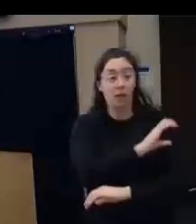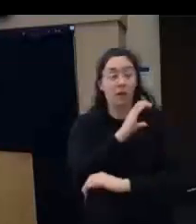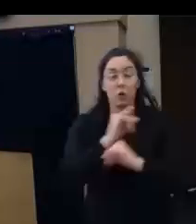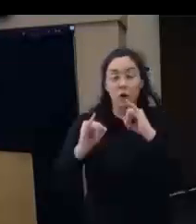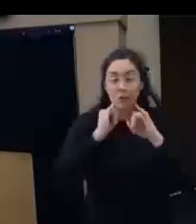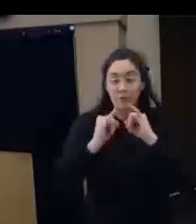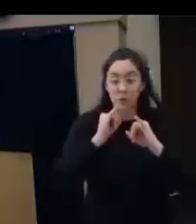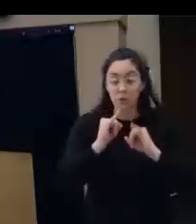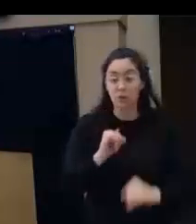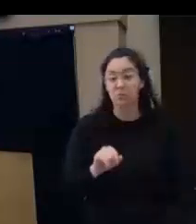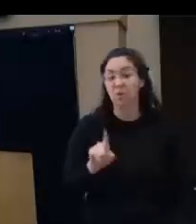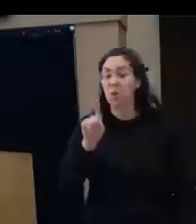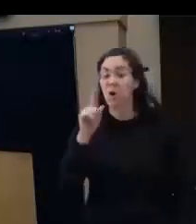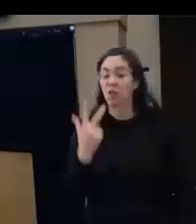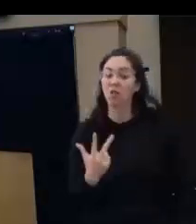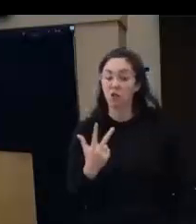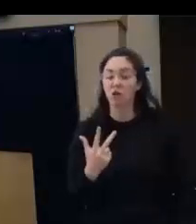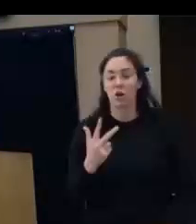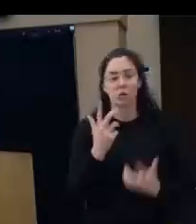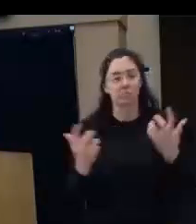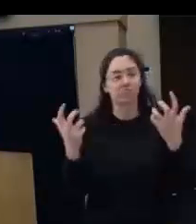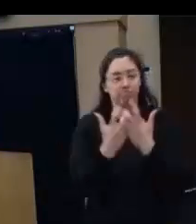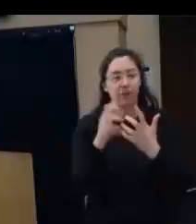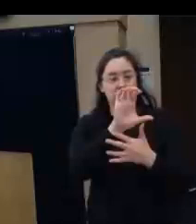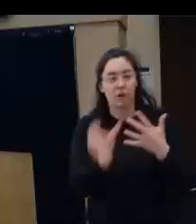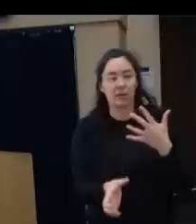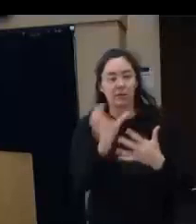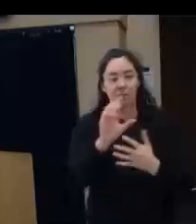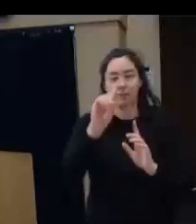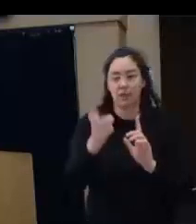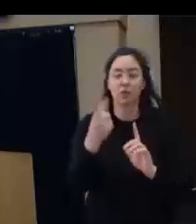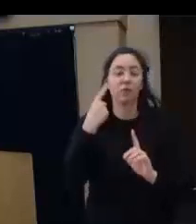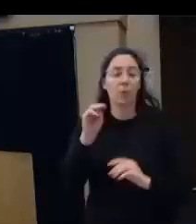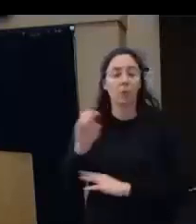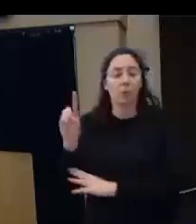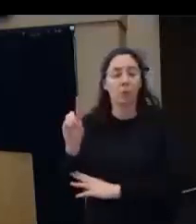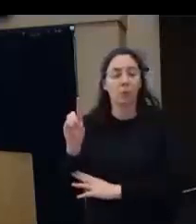a quarter to a third tend to meet diagnostic criteria for a mood or anxiety disorder and